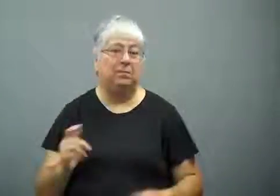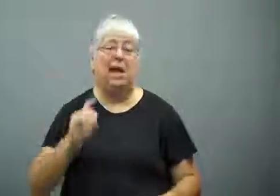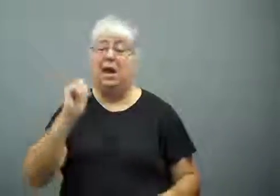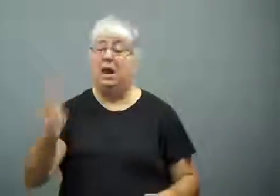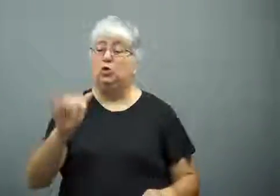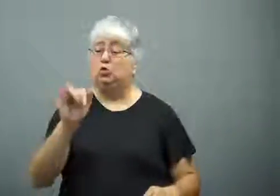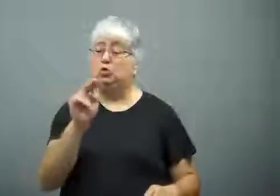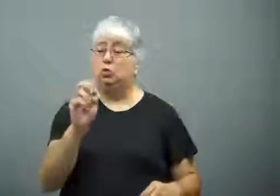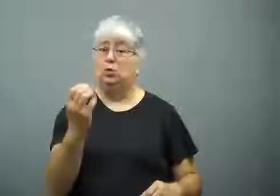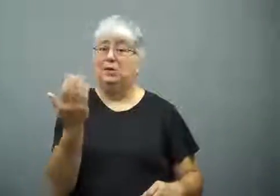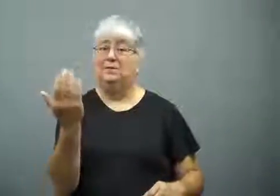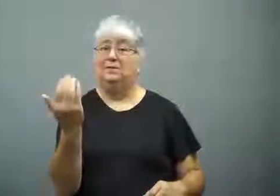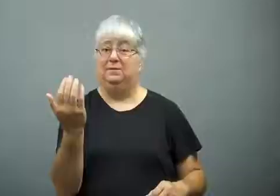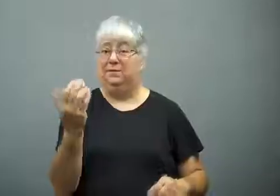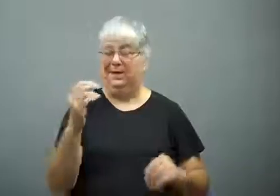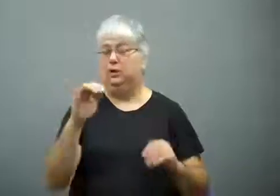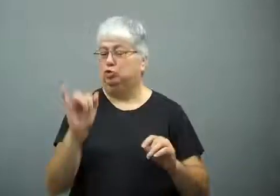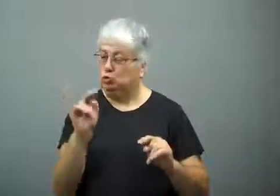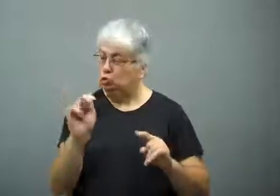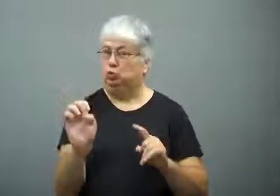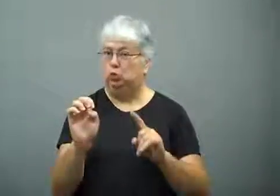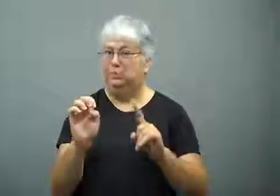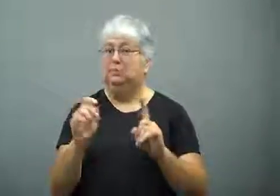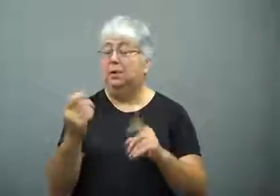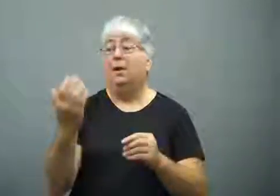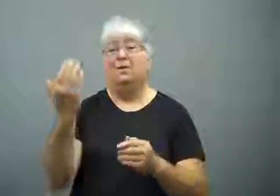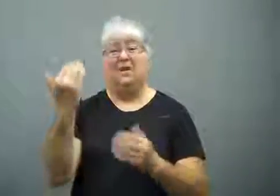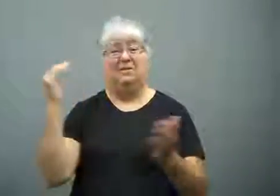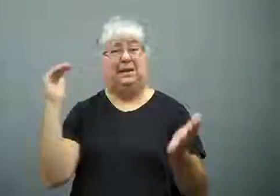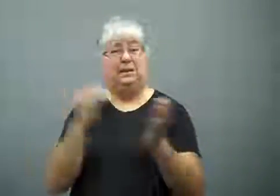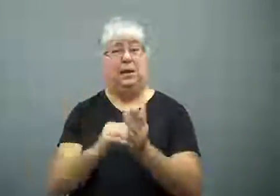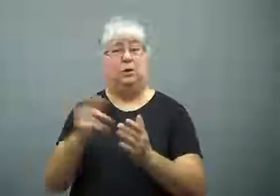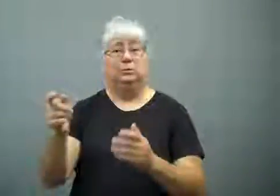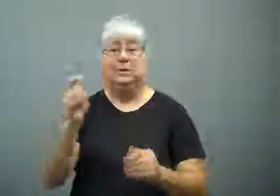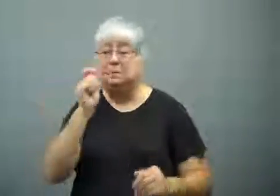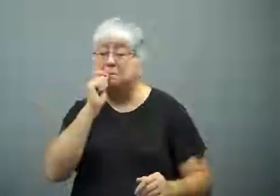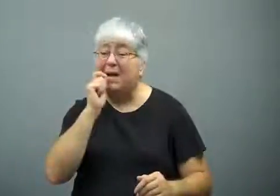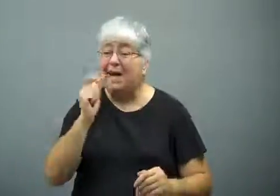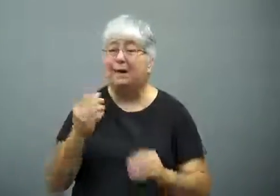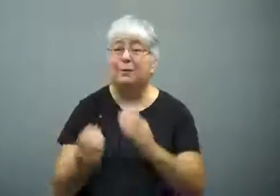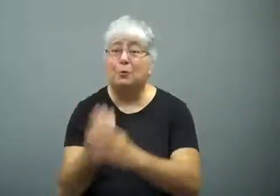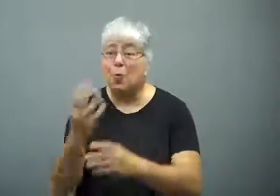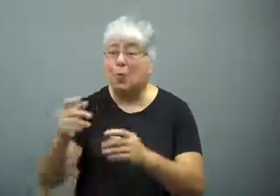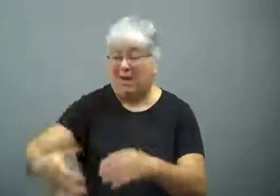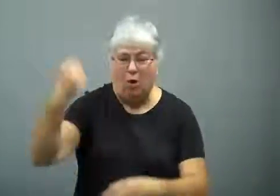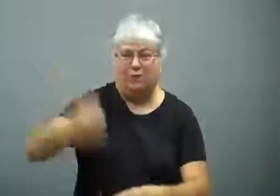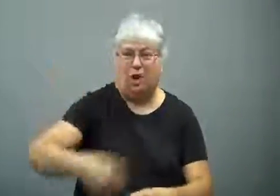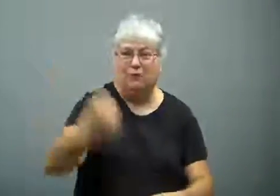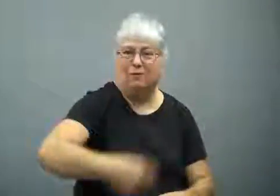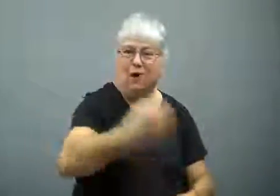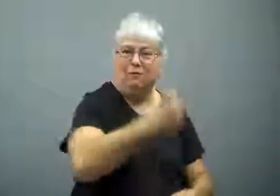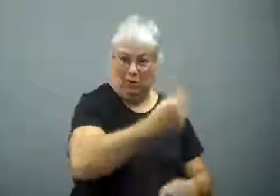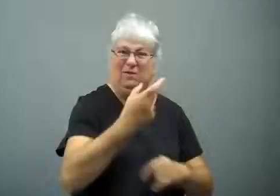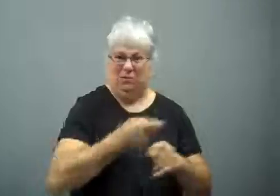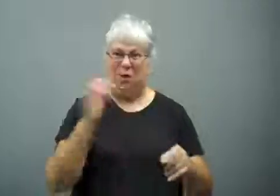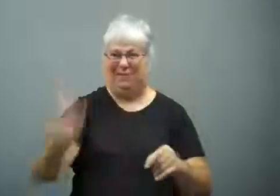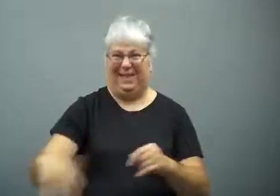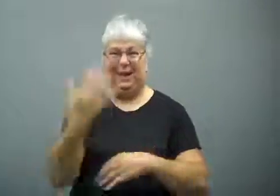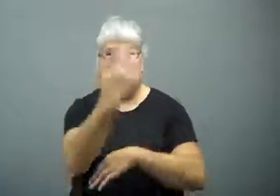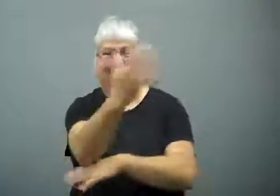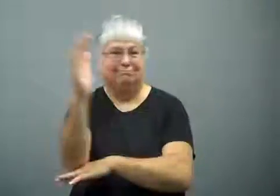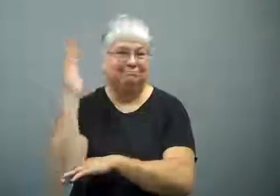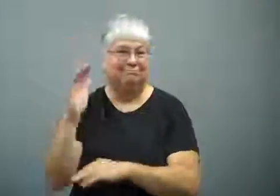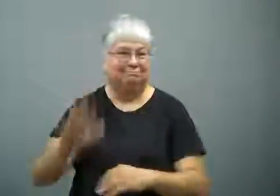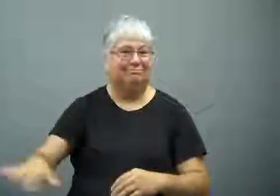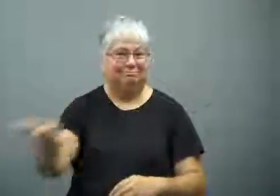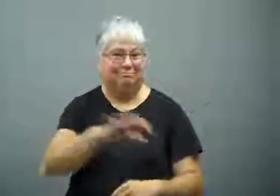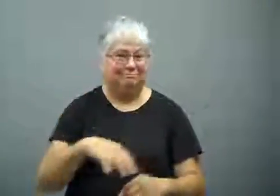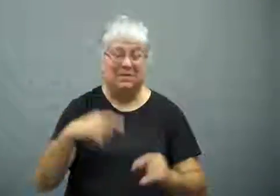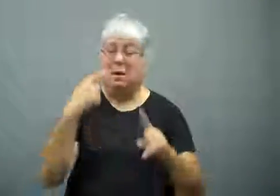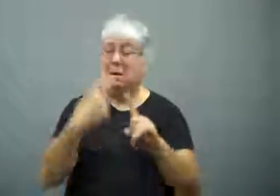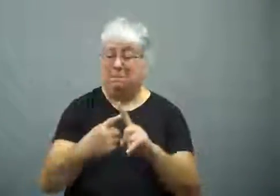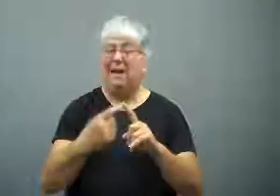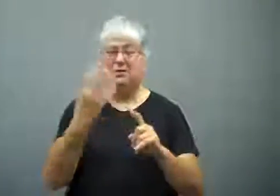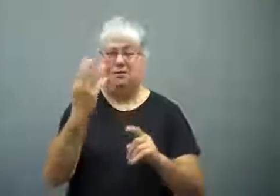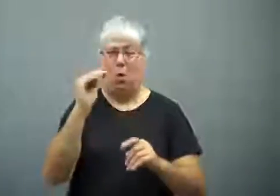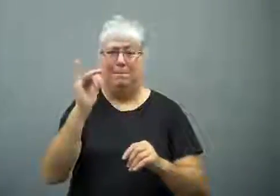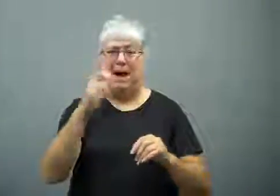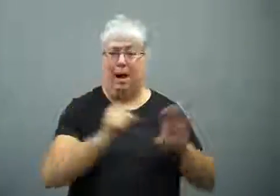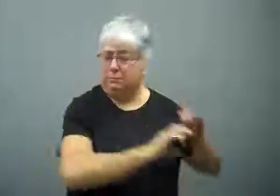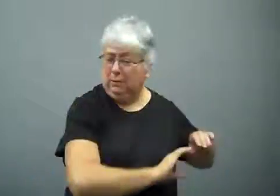Later in June, 15,000 pot plants were pulled up in that forest.